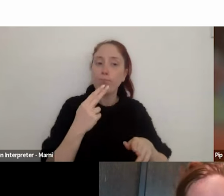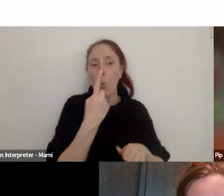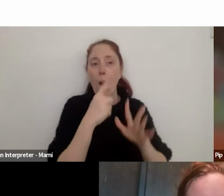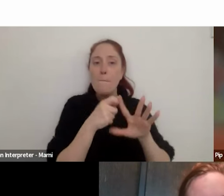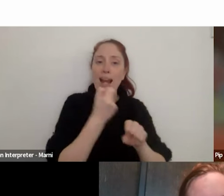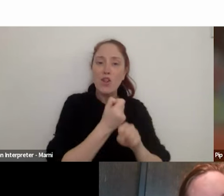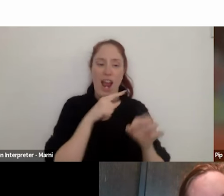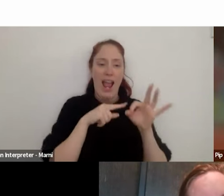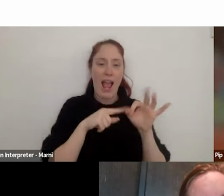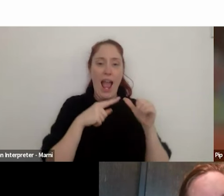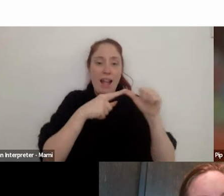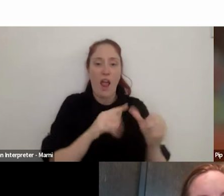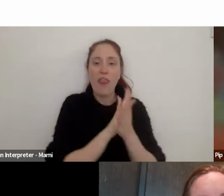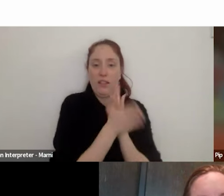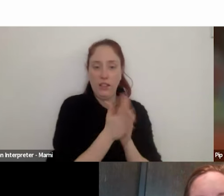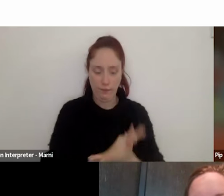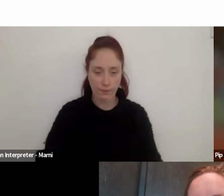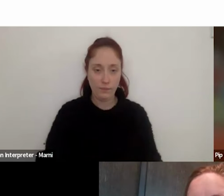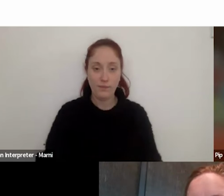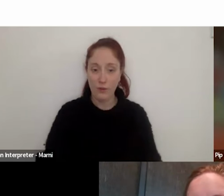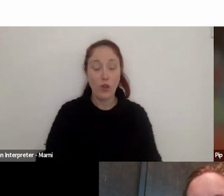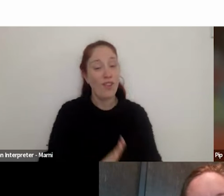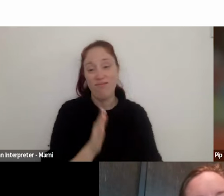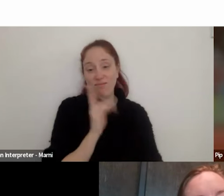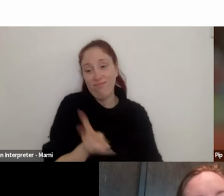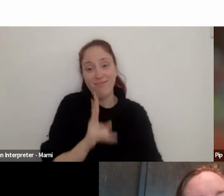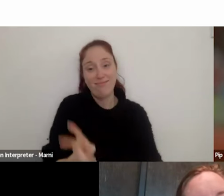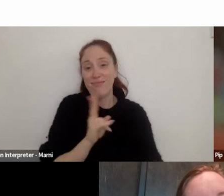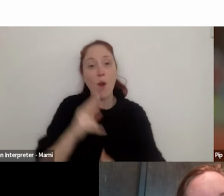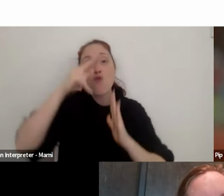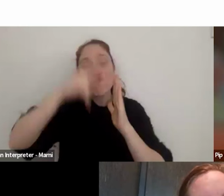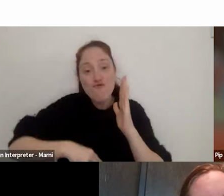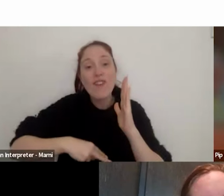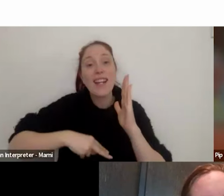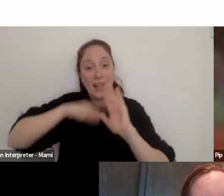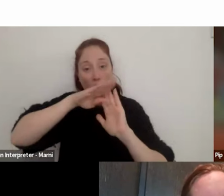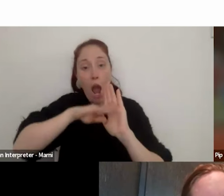Again, check the guidelines carefully, and the information required for support